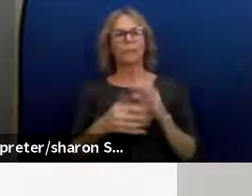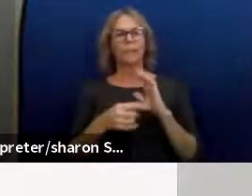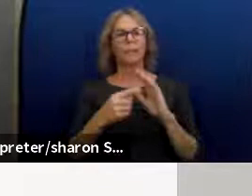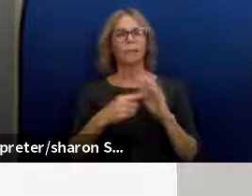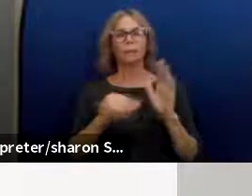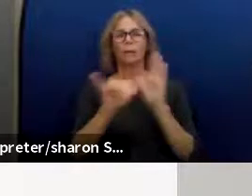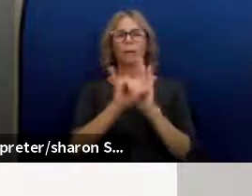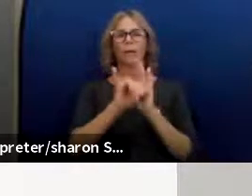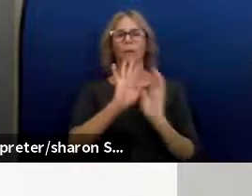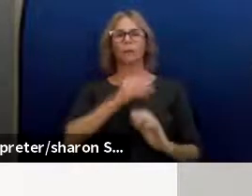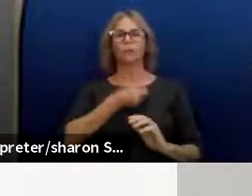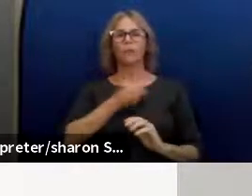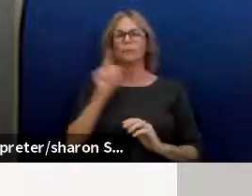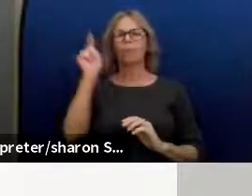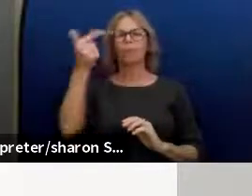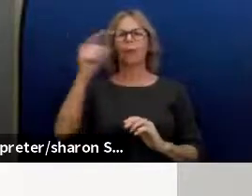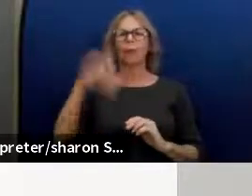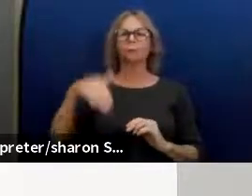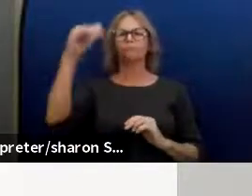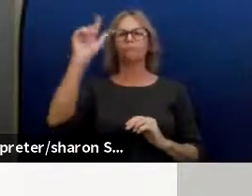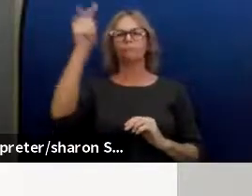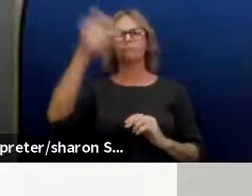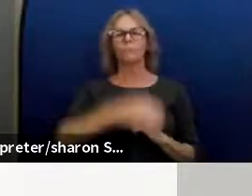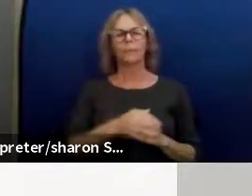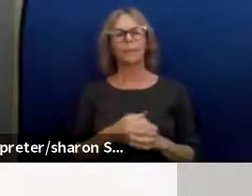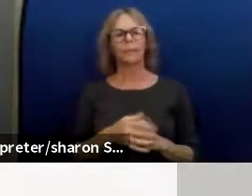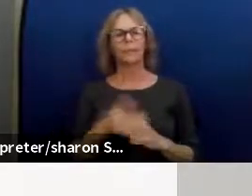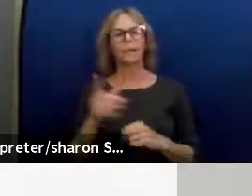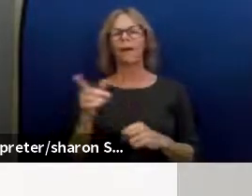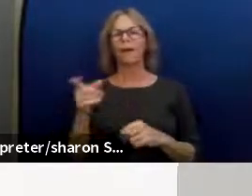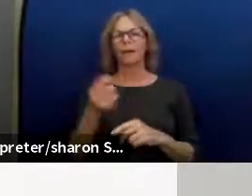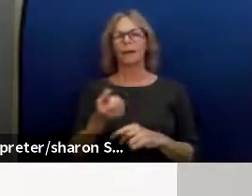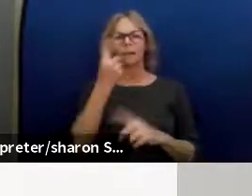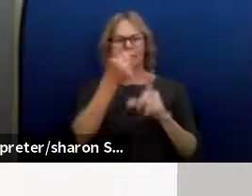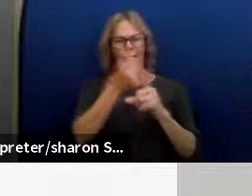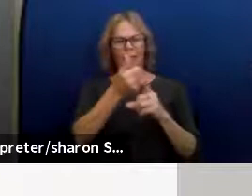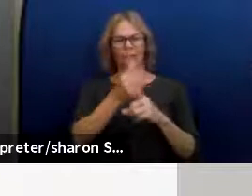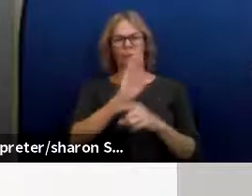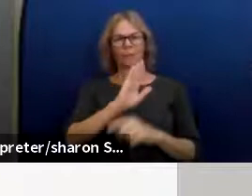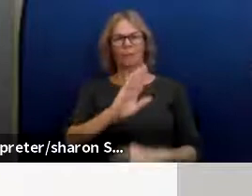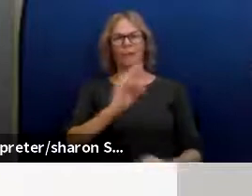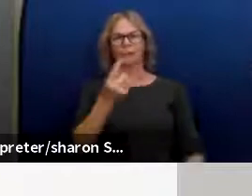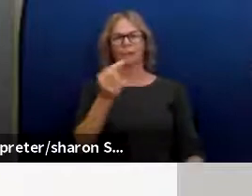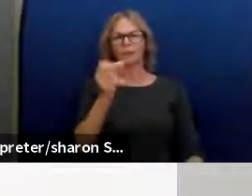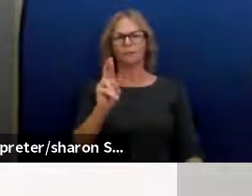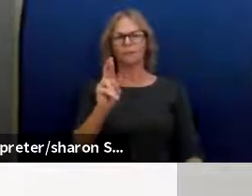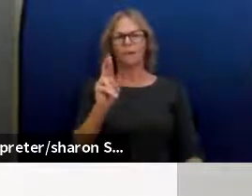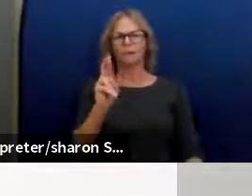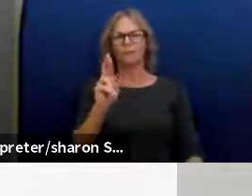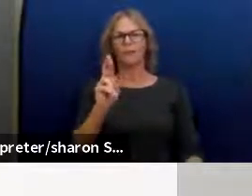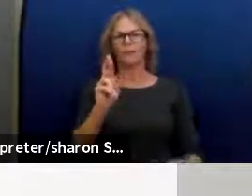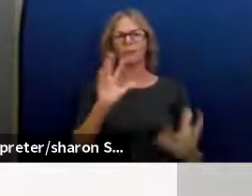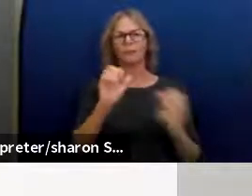trans later on in life, as they come to understand their own gender in relation to their biological sex, but this is